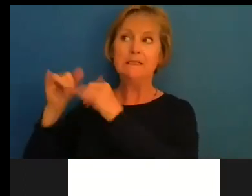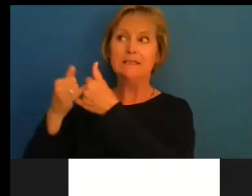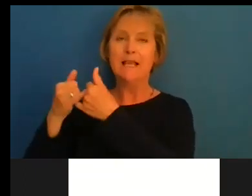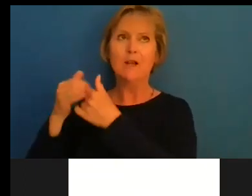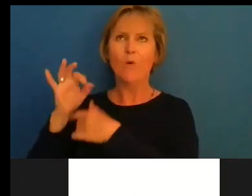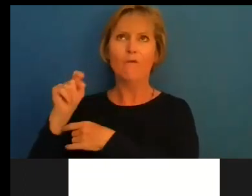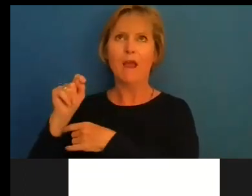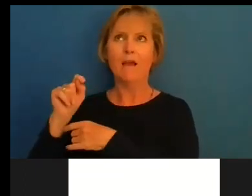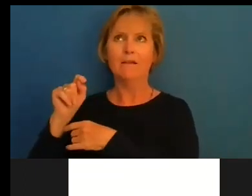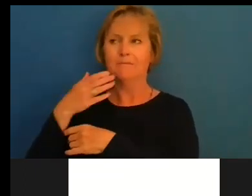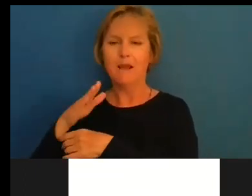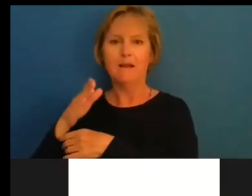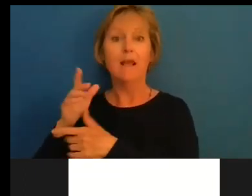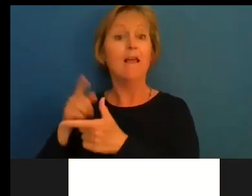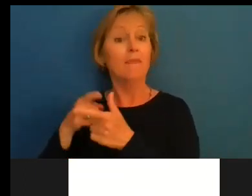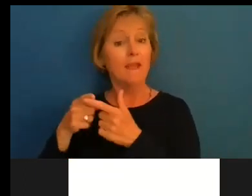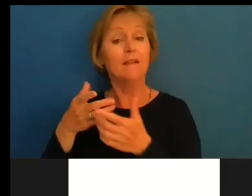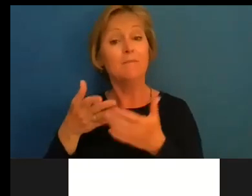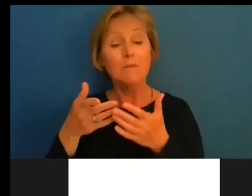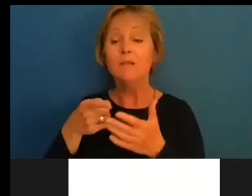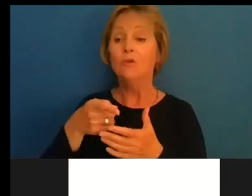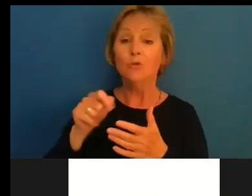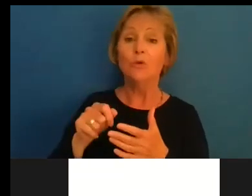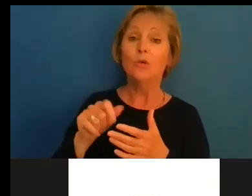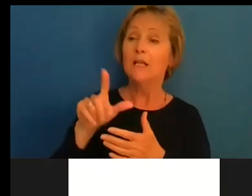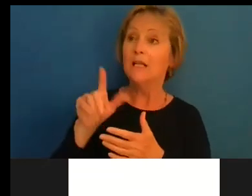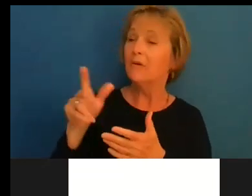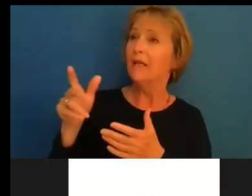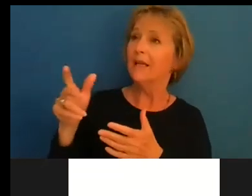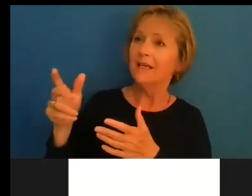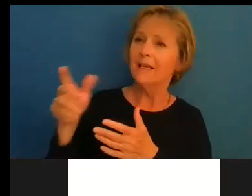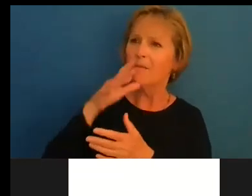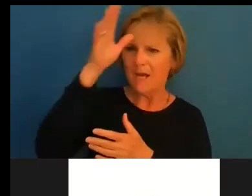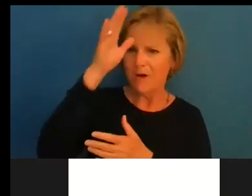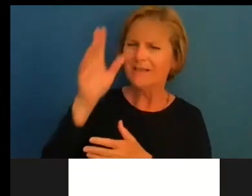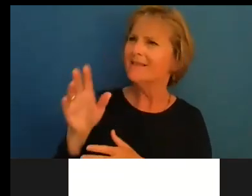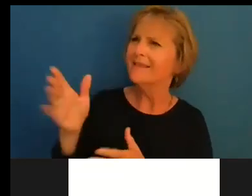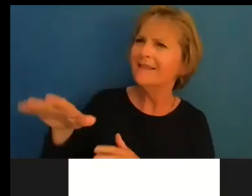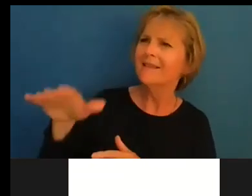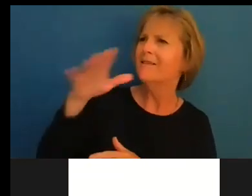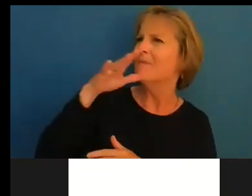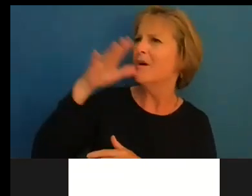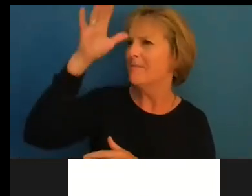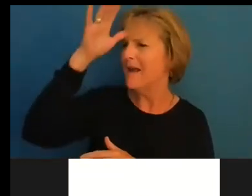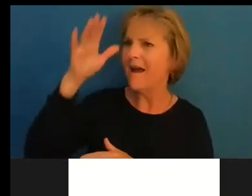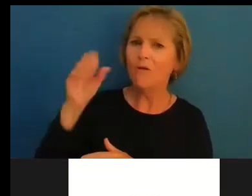then you stand a better chance of literally pulling your parents to the side and trying to talk to them. Like 'hey mom, hey dad',